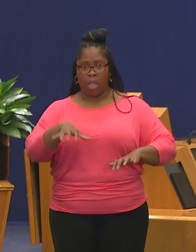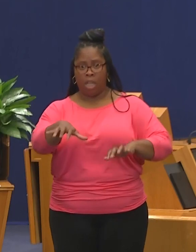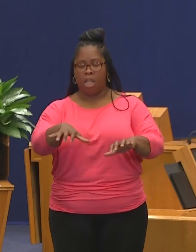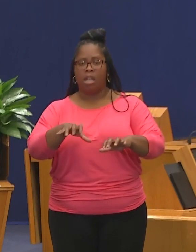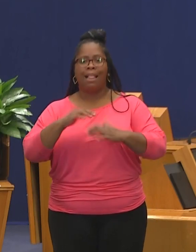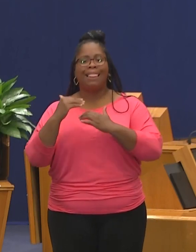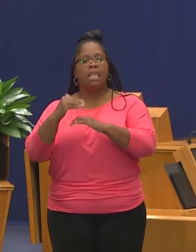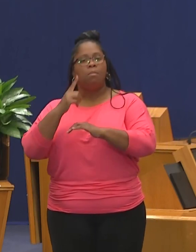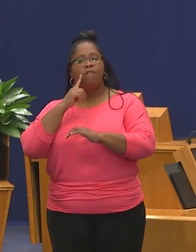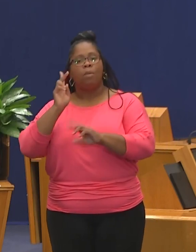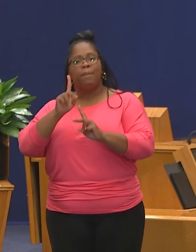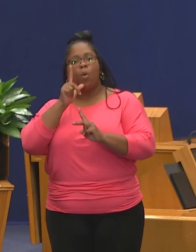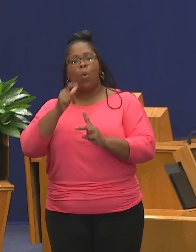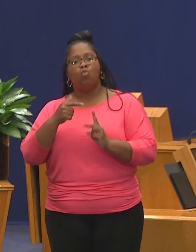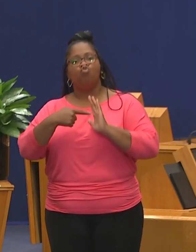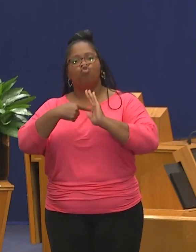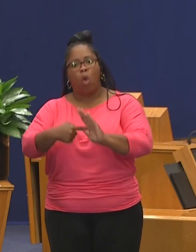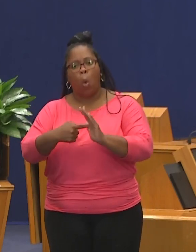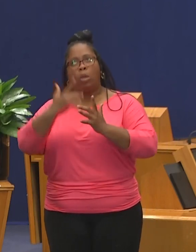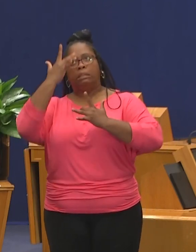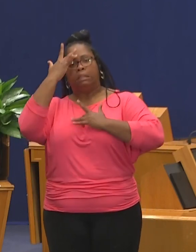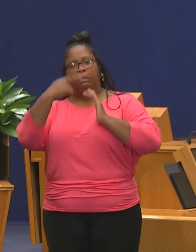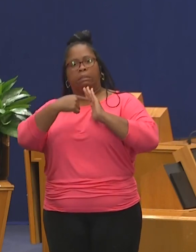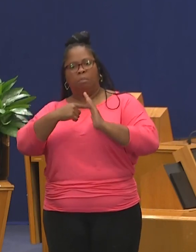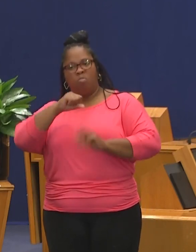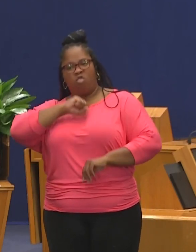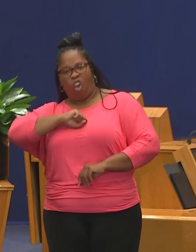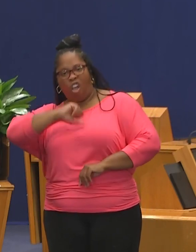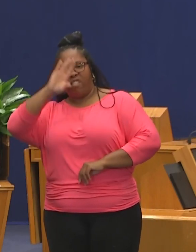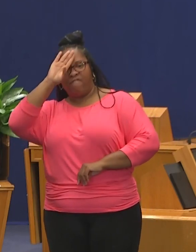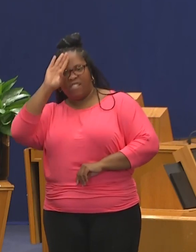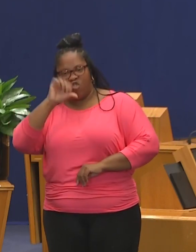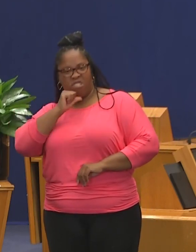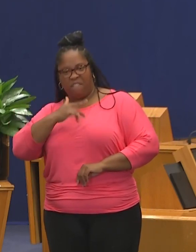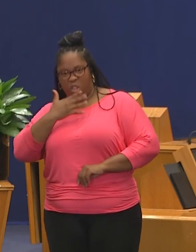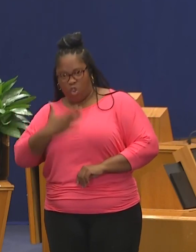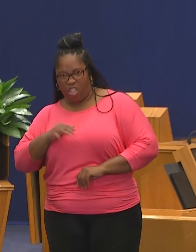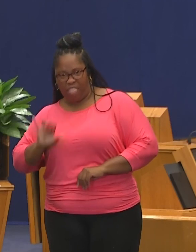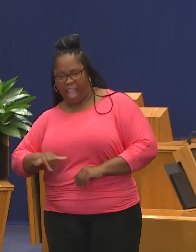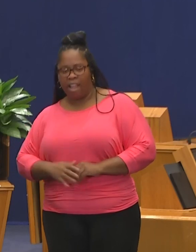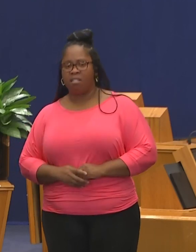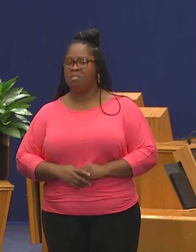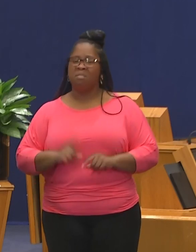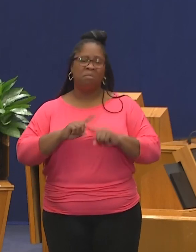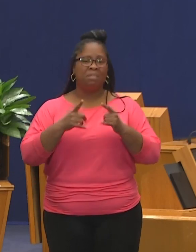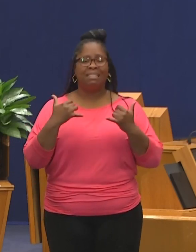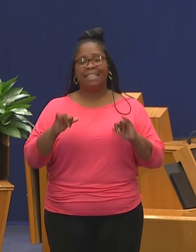CITY TESTING SITES ARE LIMITED TO PEOPLE WHO ARE SYMPTOMATIC.